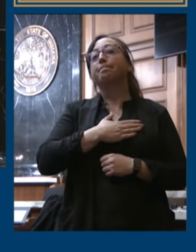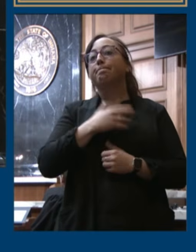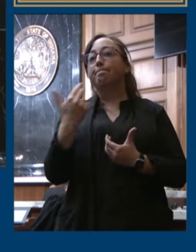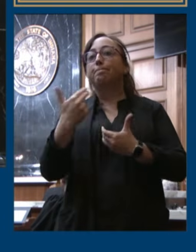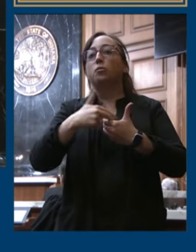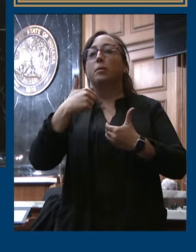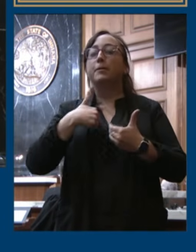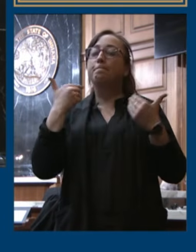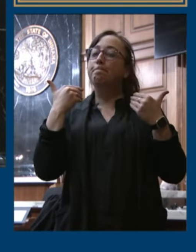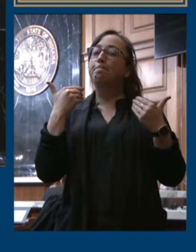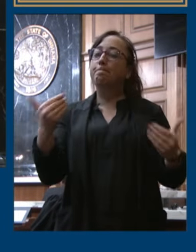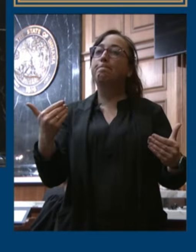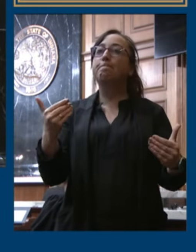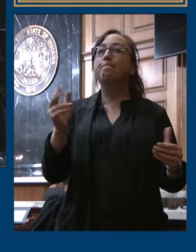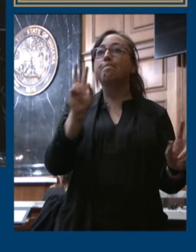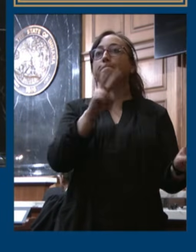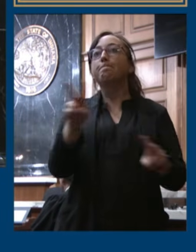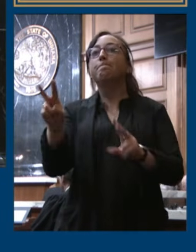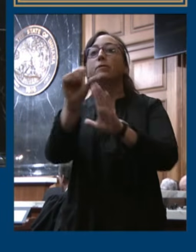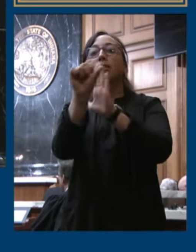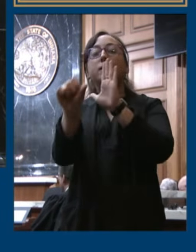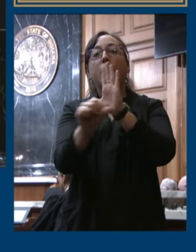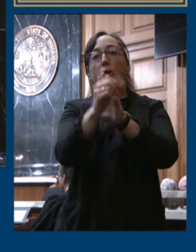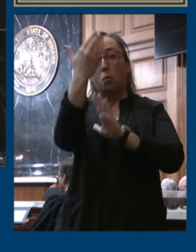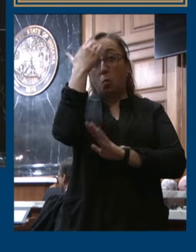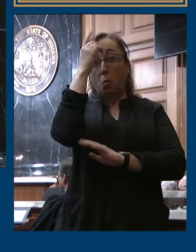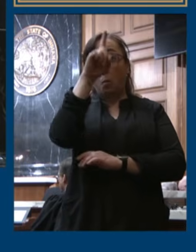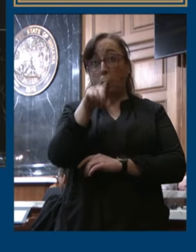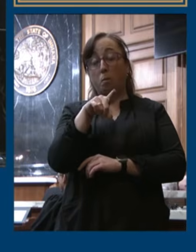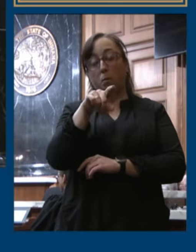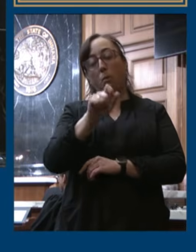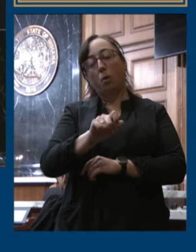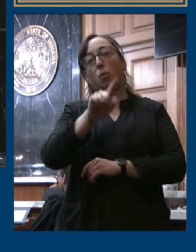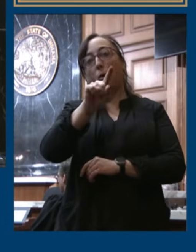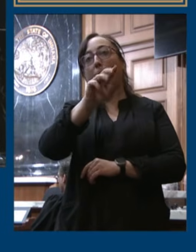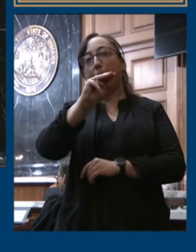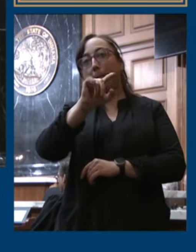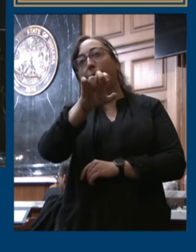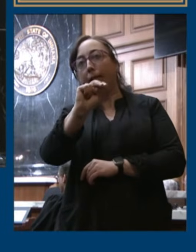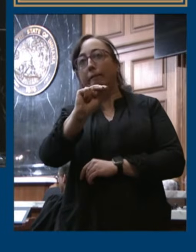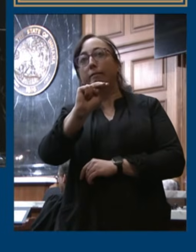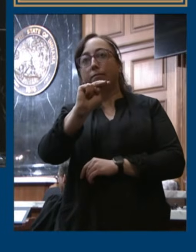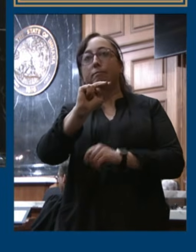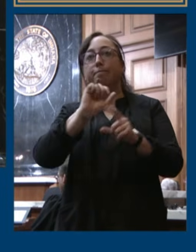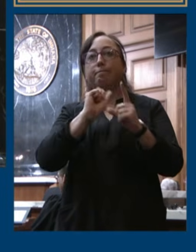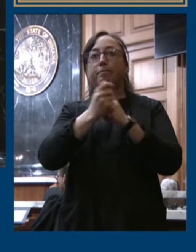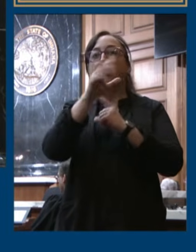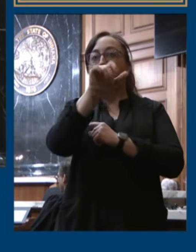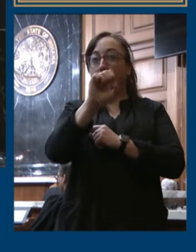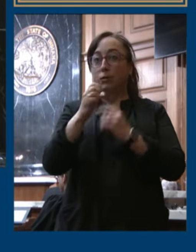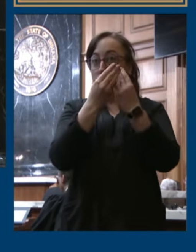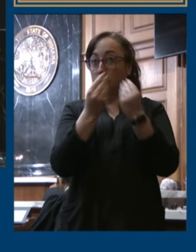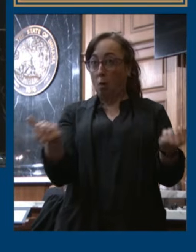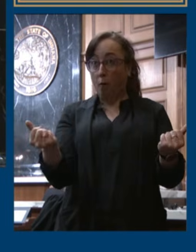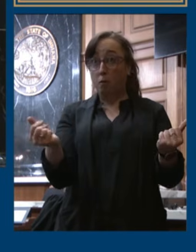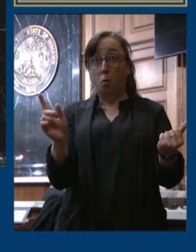SOME OF THE MORE THAN 1.1 MILLION CASES A YEAR ARE RESOLVED IN THOSE MAGNIFICENT COURTHOUSES IN OUR